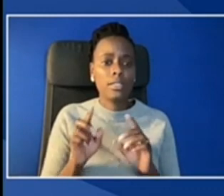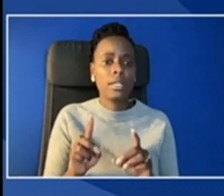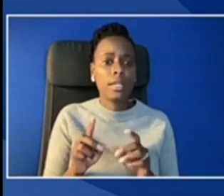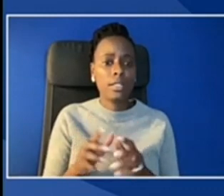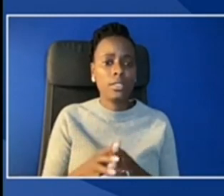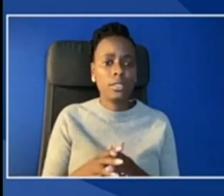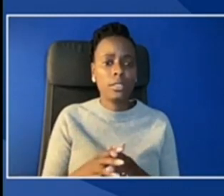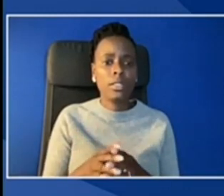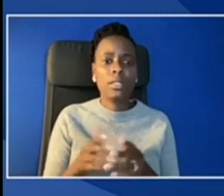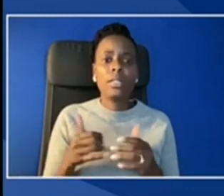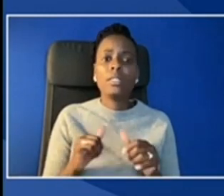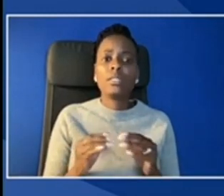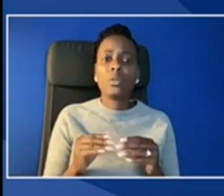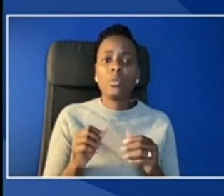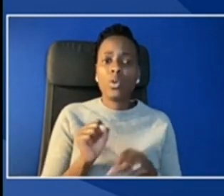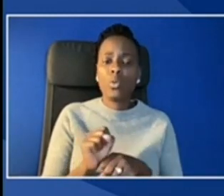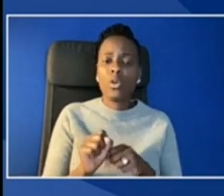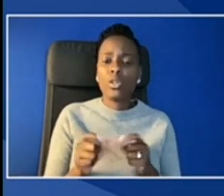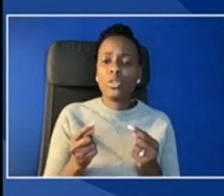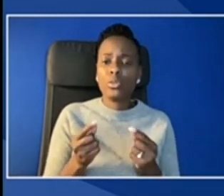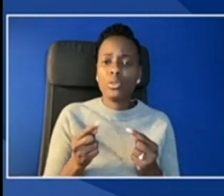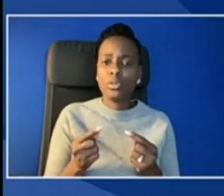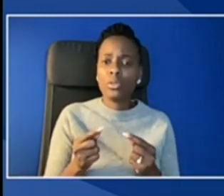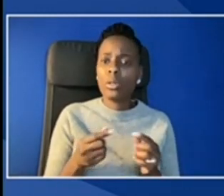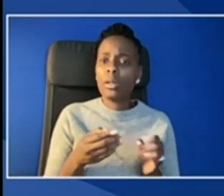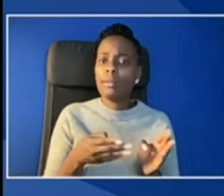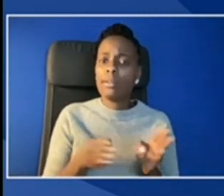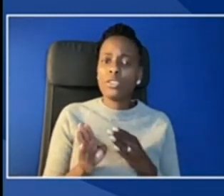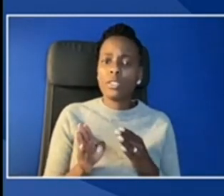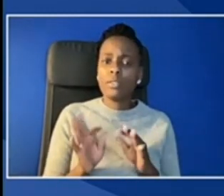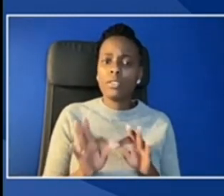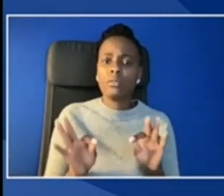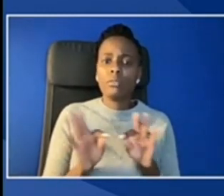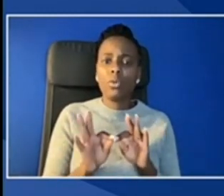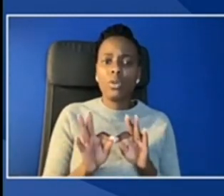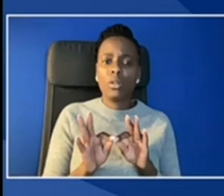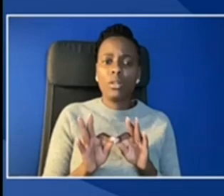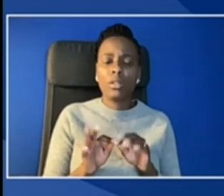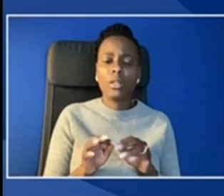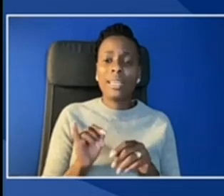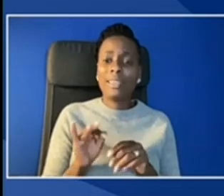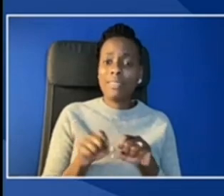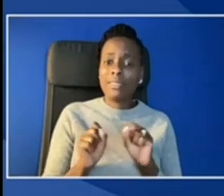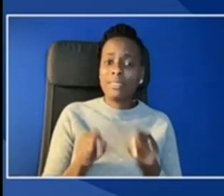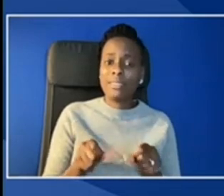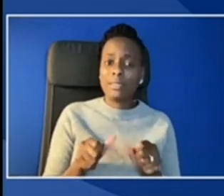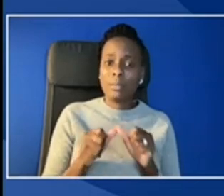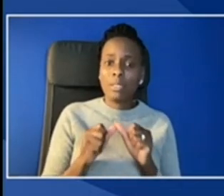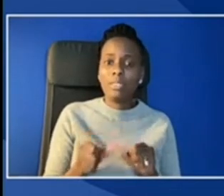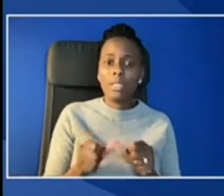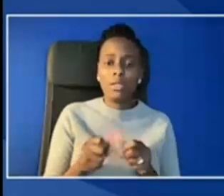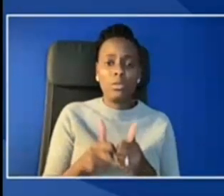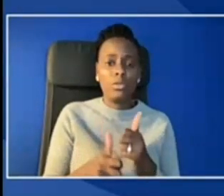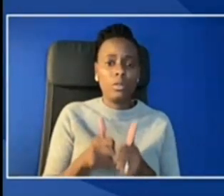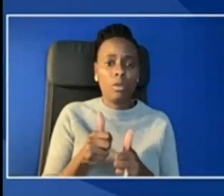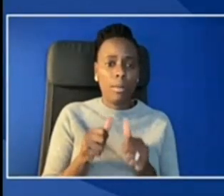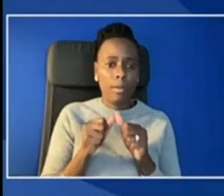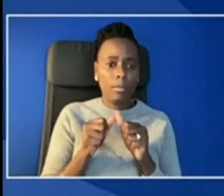and a fundamental shift is necessary. As long as the system exists, the problem persists. Thank you very much.